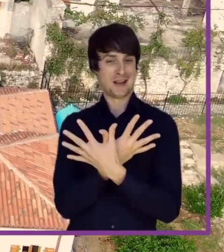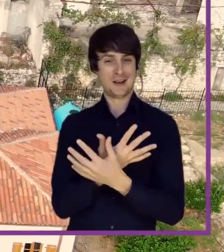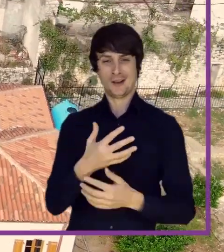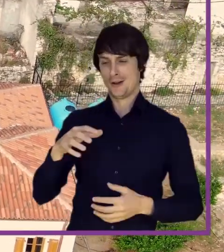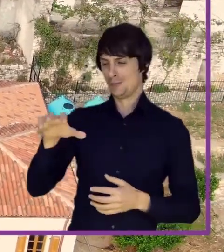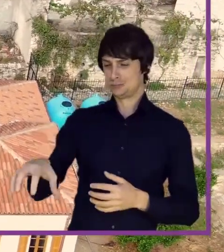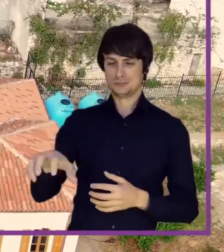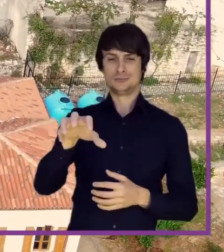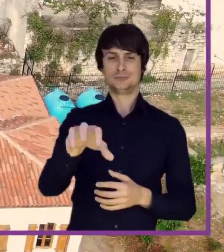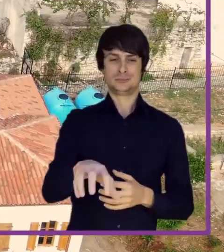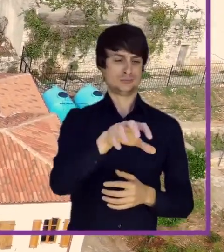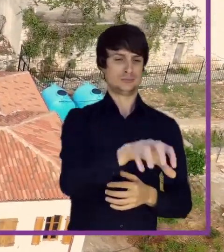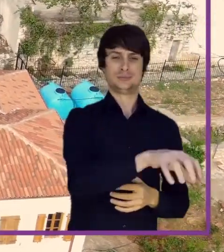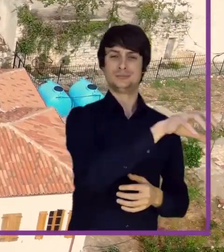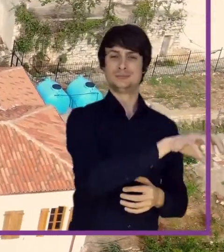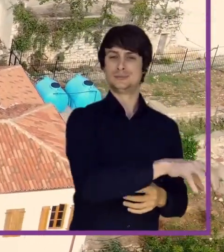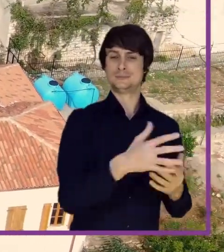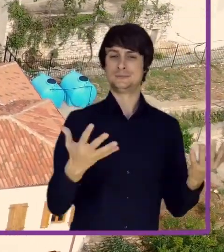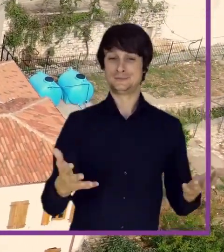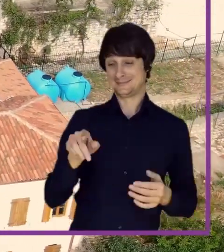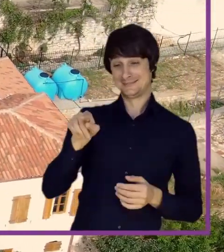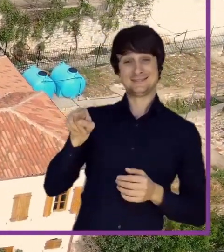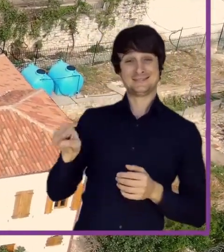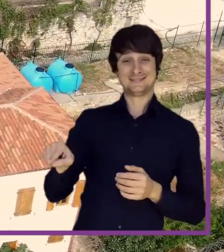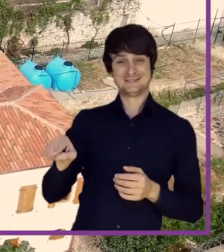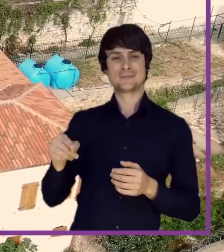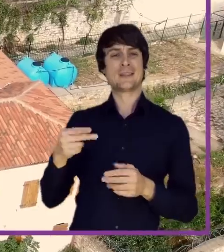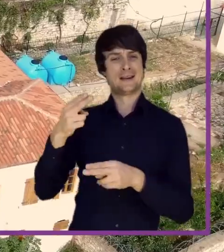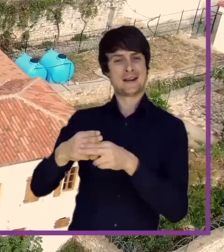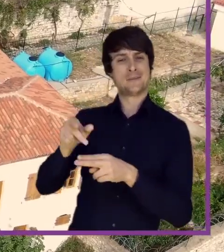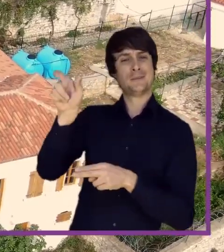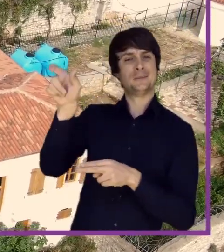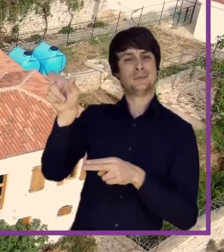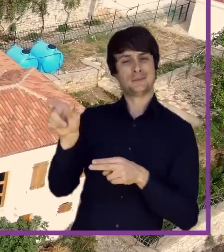has produced 7 generals and diplomatic representatives since the period of Ali Pasha Tepelena; Odise